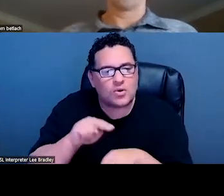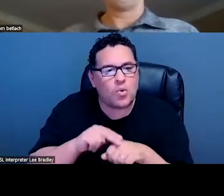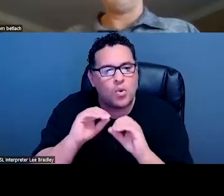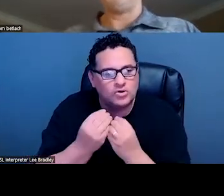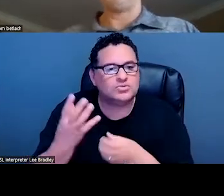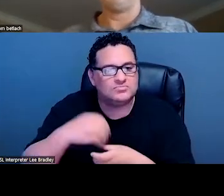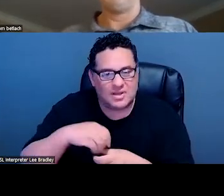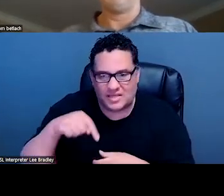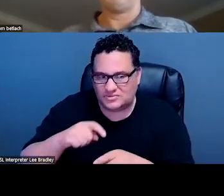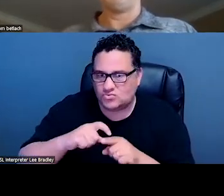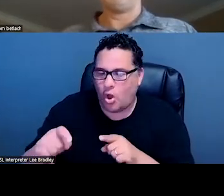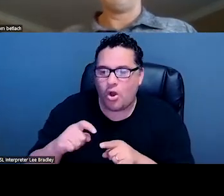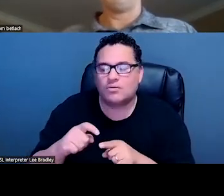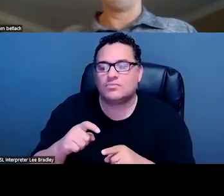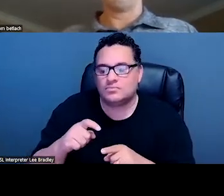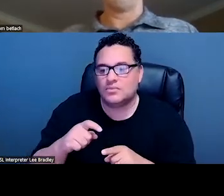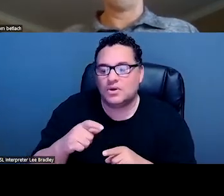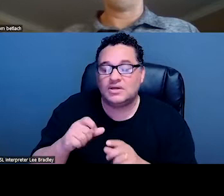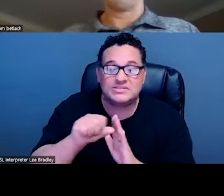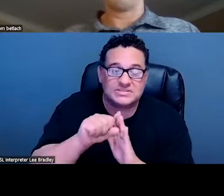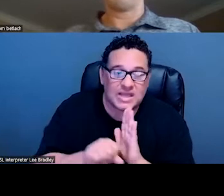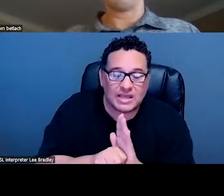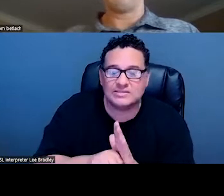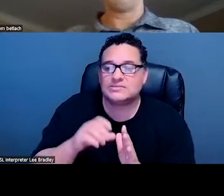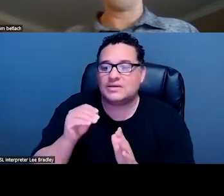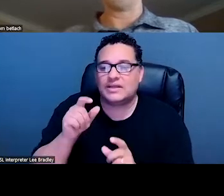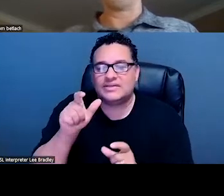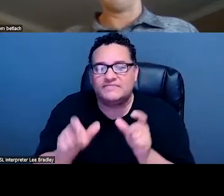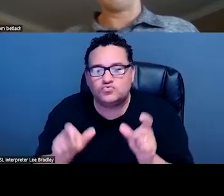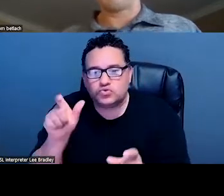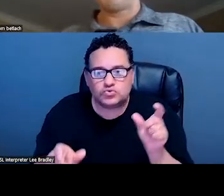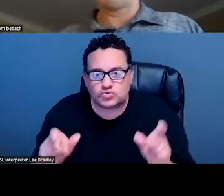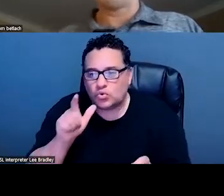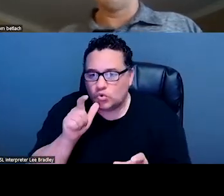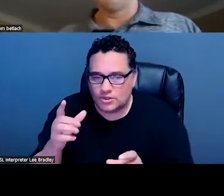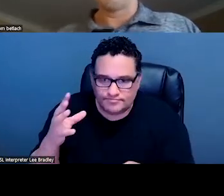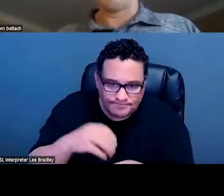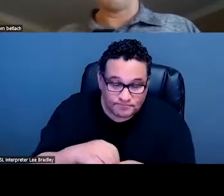STATES, AND, AND THOSE INDIVIDUALS THAT ARE PARTICIPATING. WE STILL HAVE THE HIGHEST POINT